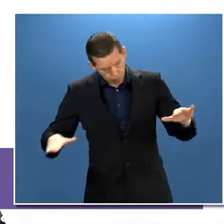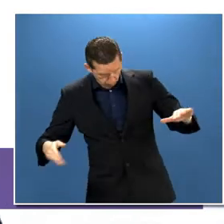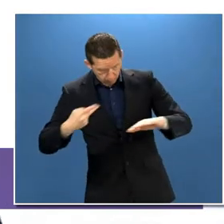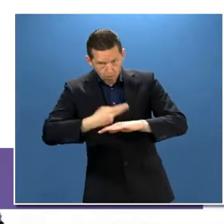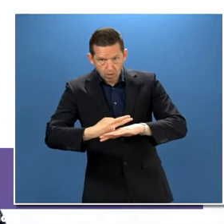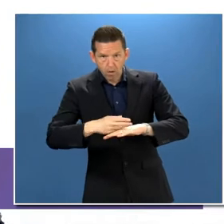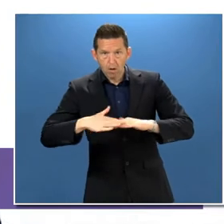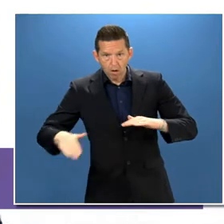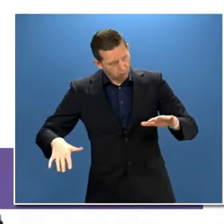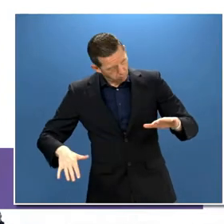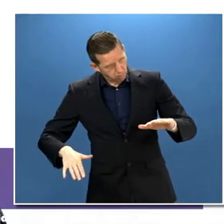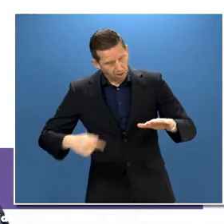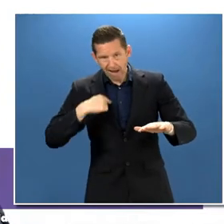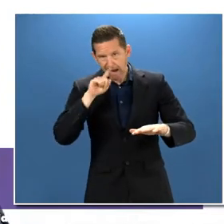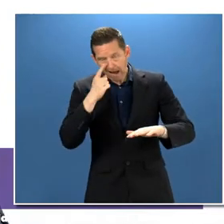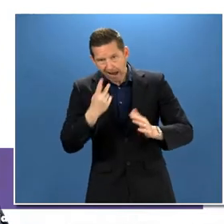to get up or take my mouth guard out.